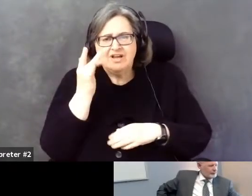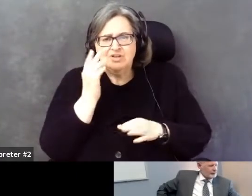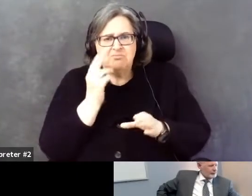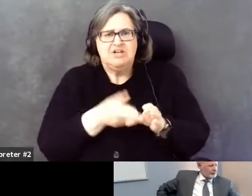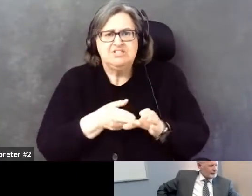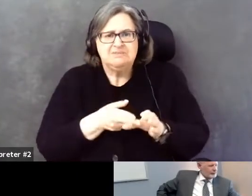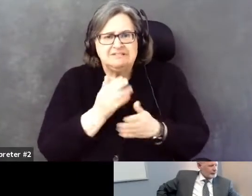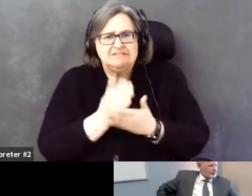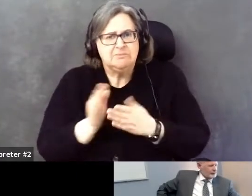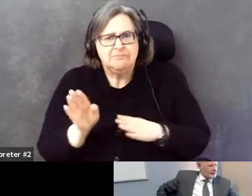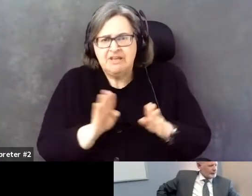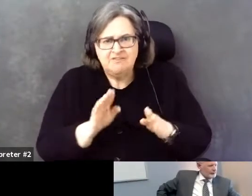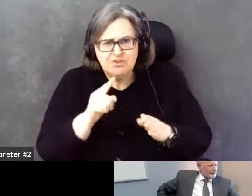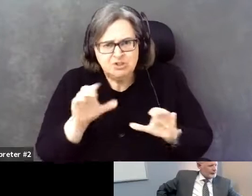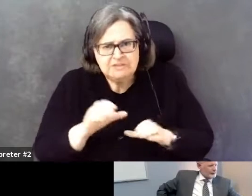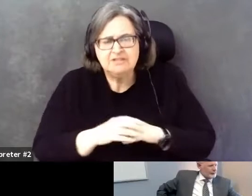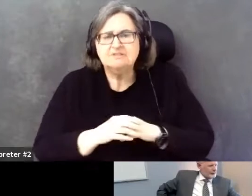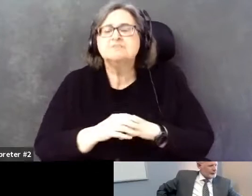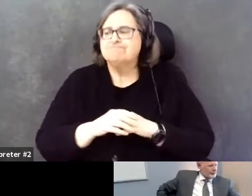in some of the things that you did. I would